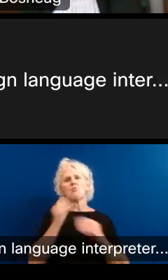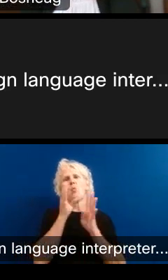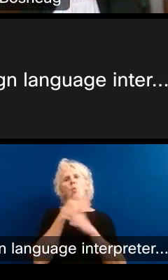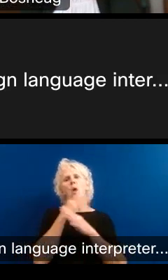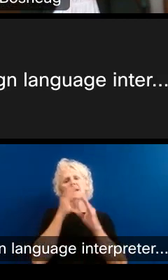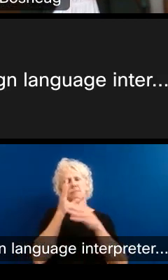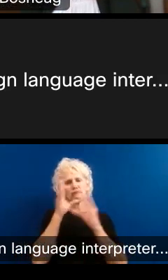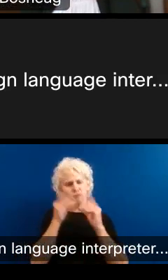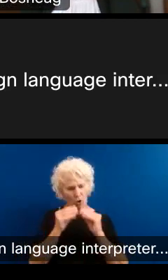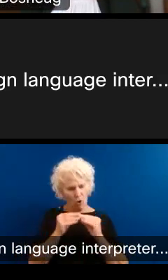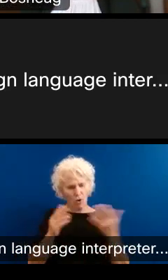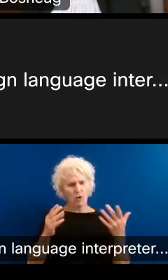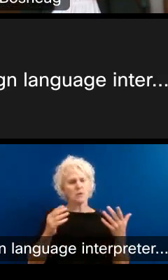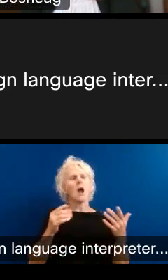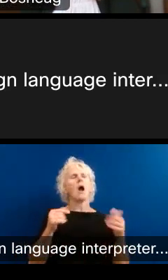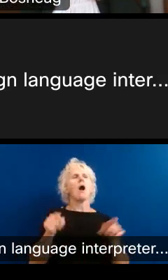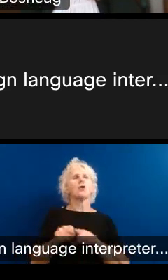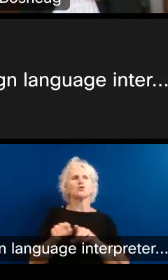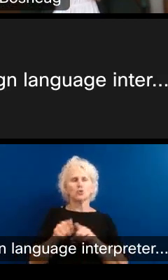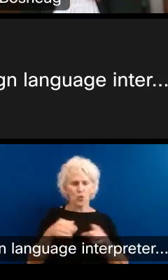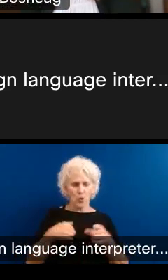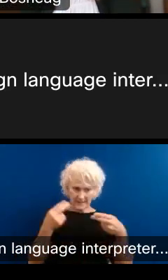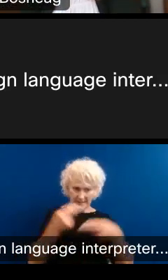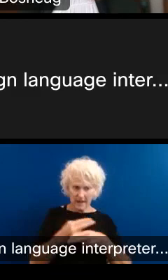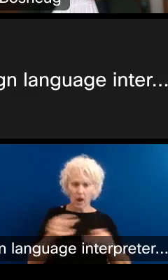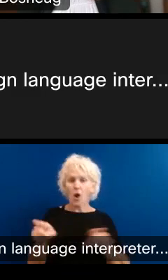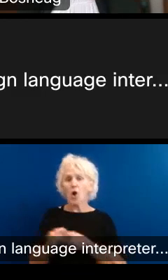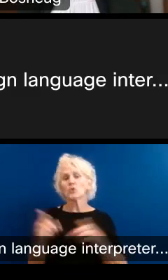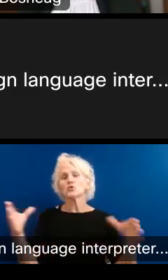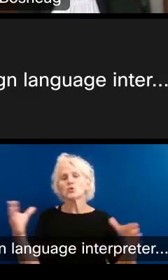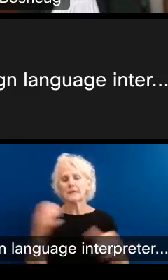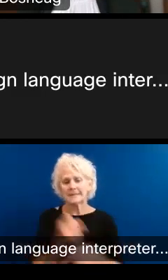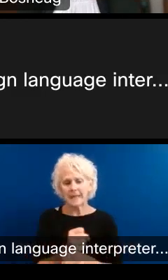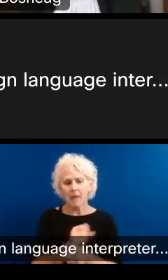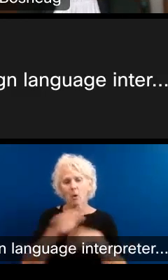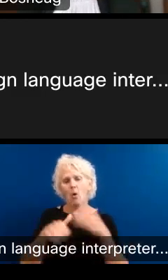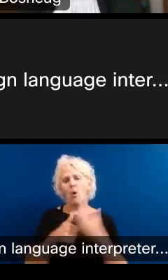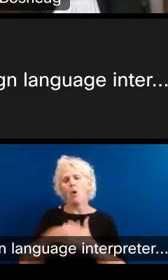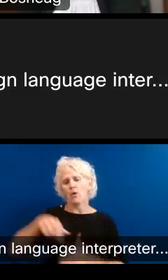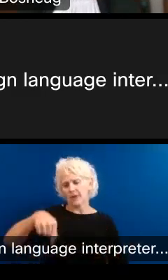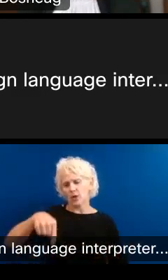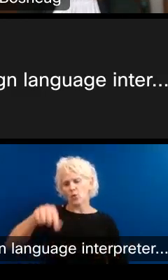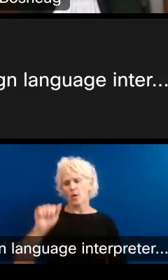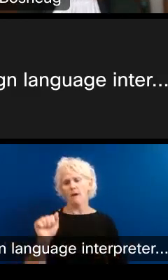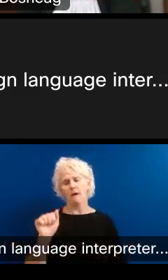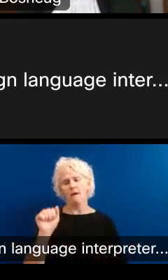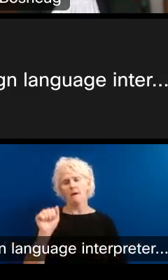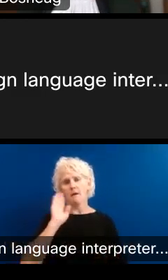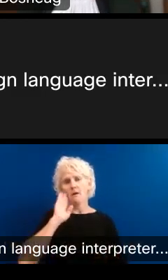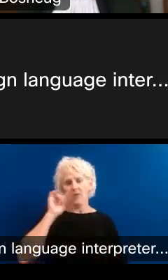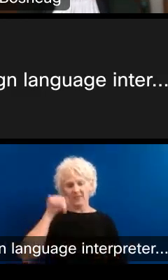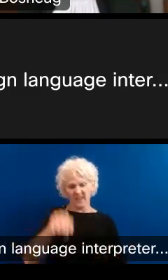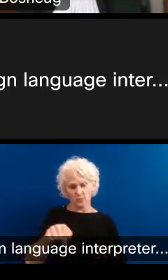the slides and a summary of the Q&As that were asked in this webinar and last week's webinar